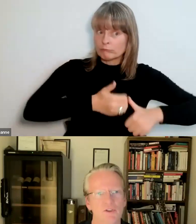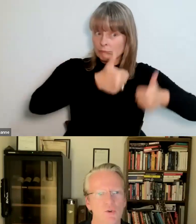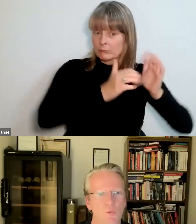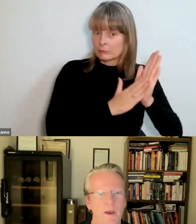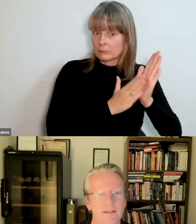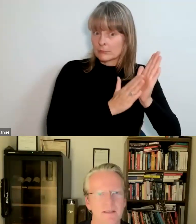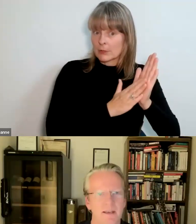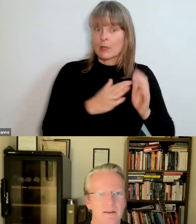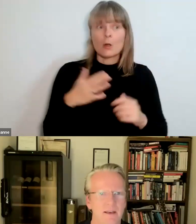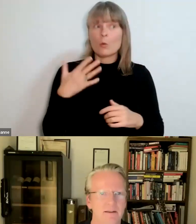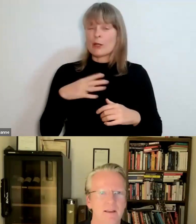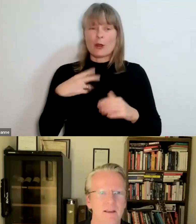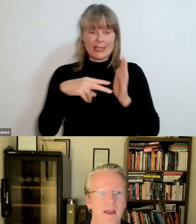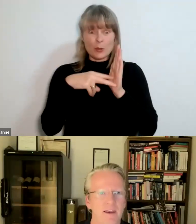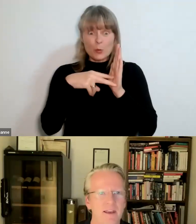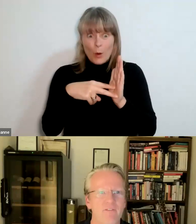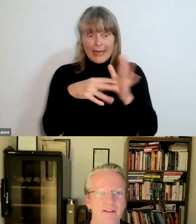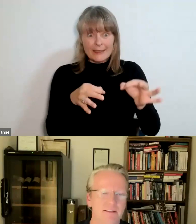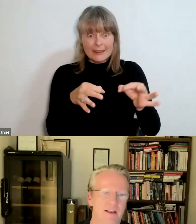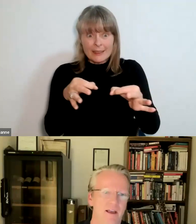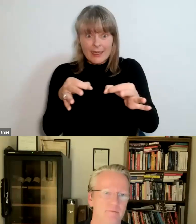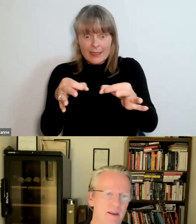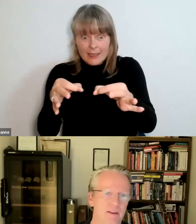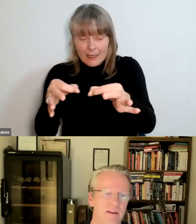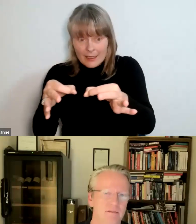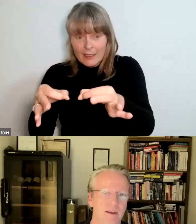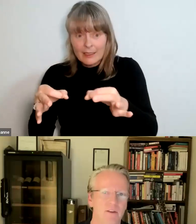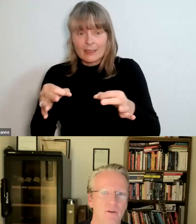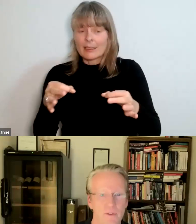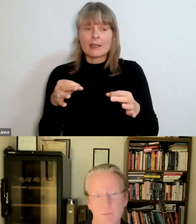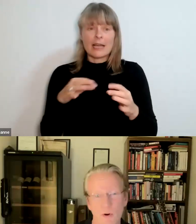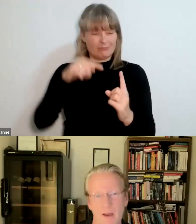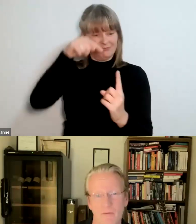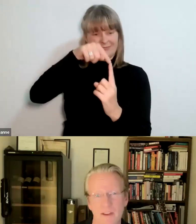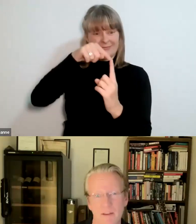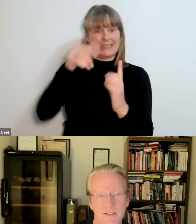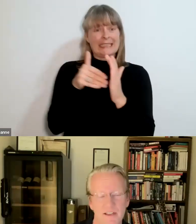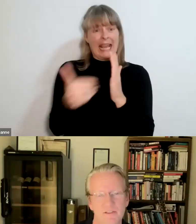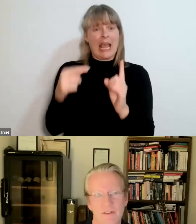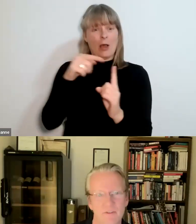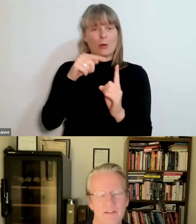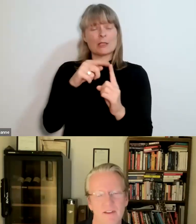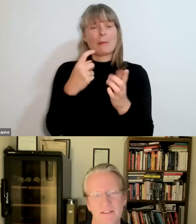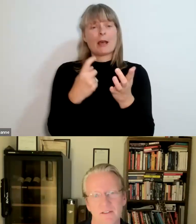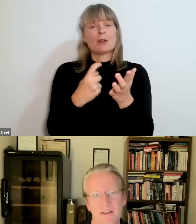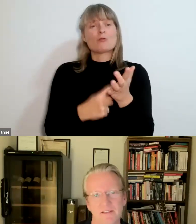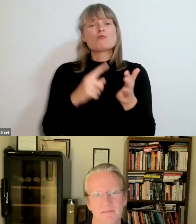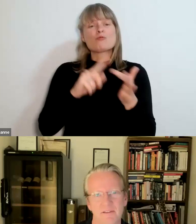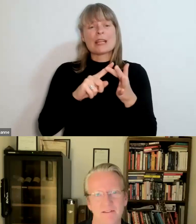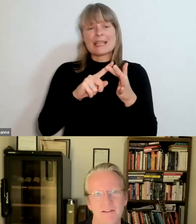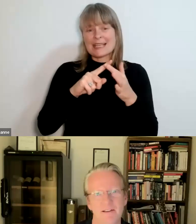schools and key practices available around here nearby, so we don't need to wait, and invent anything